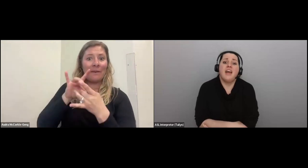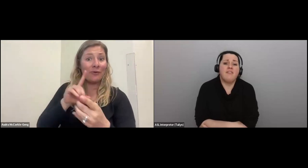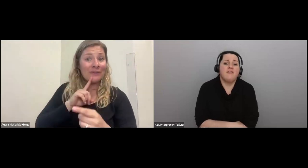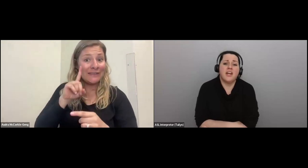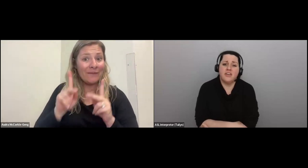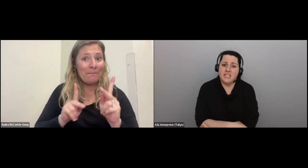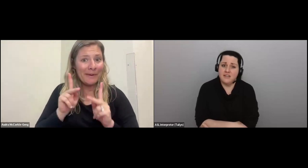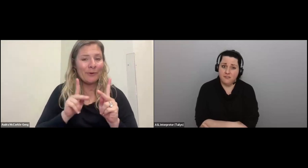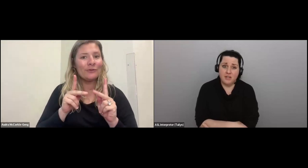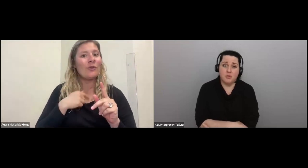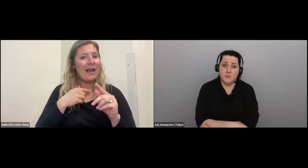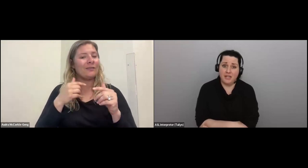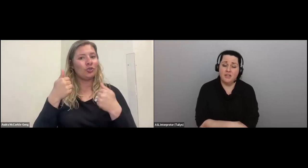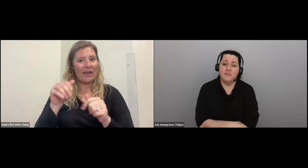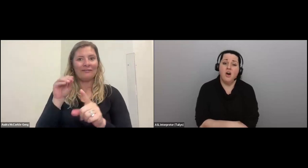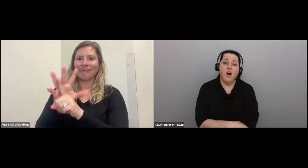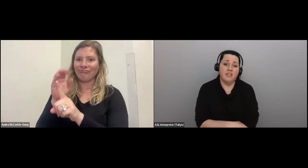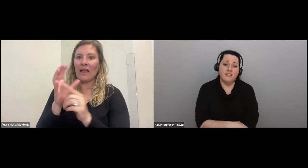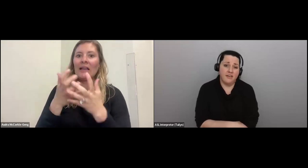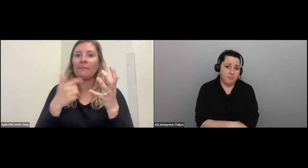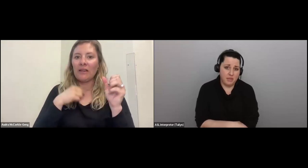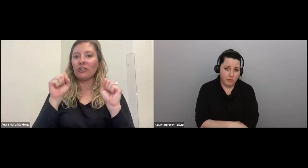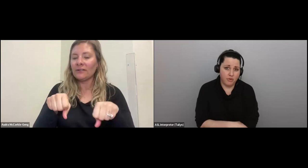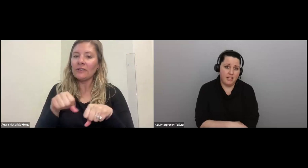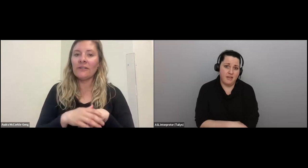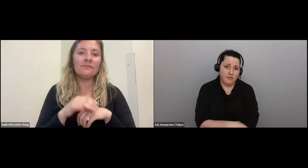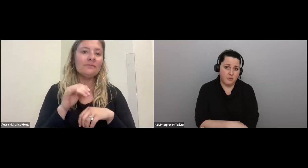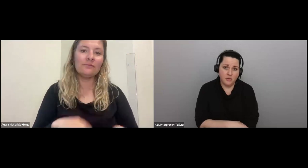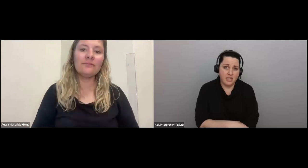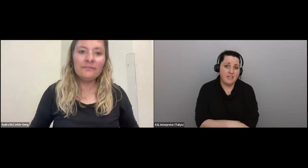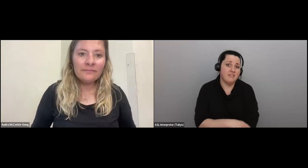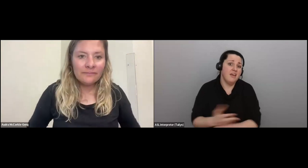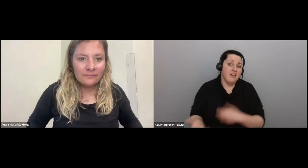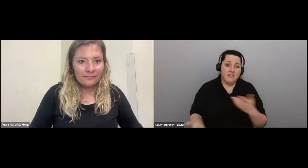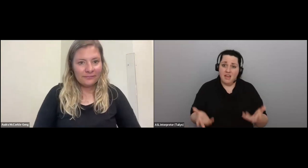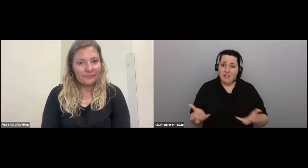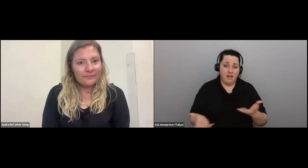have a very different perspective on deaf people and deaf communities